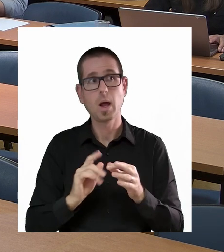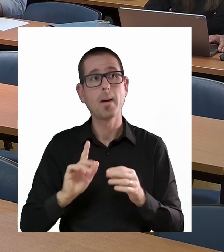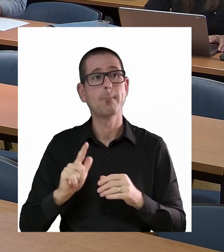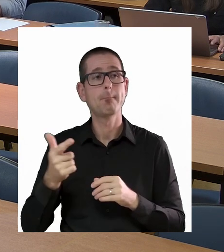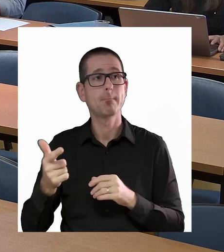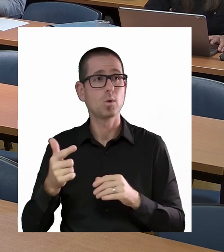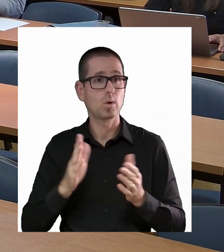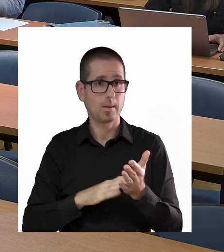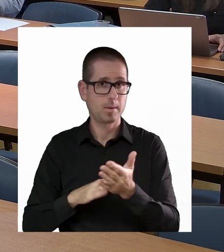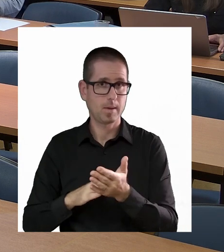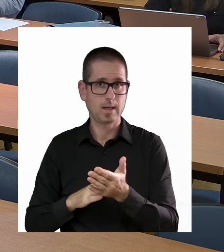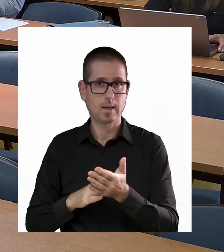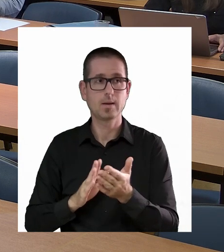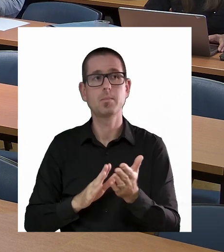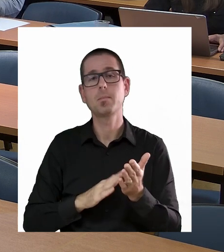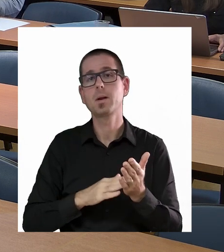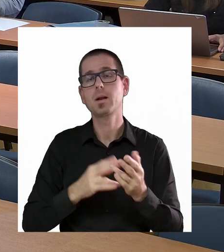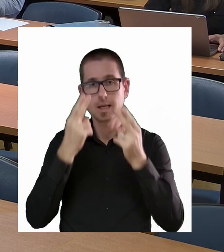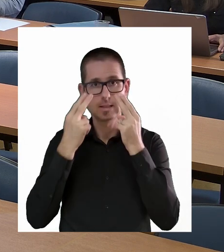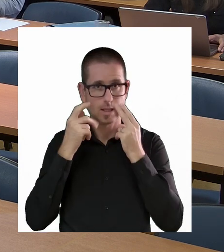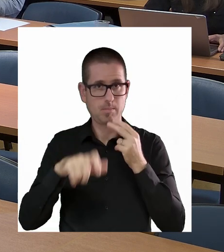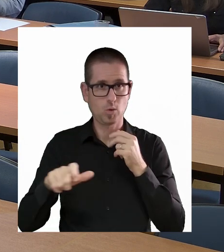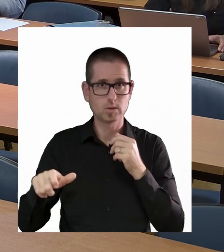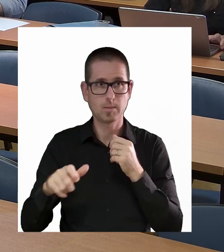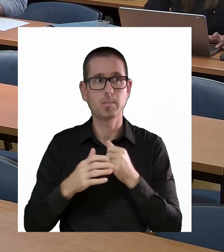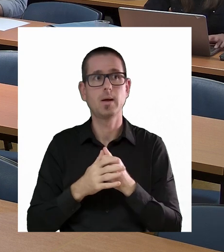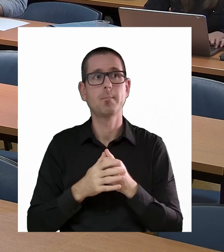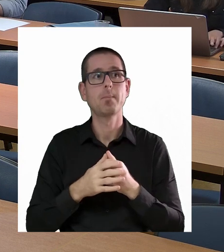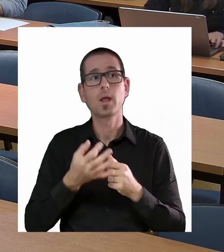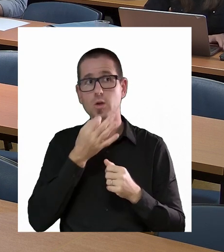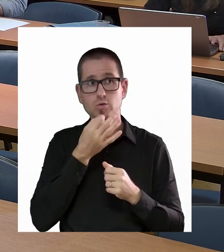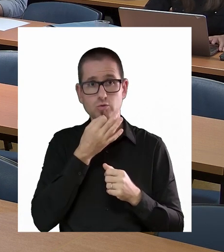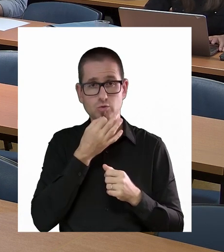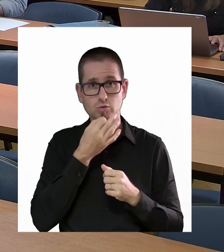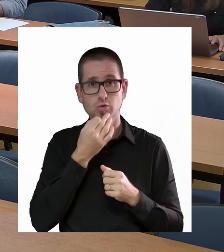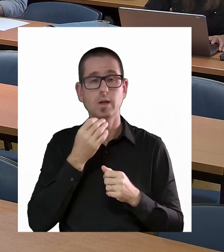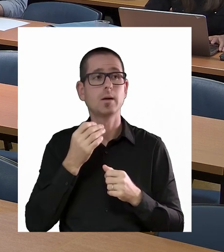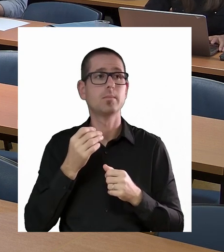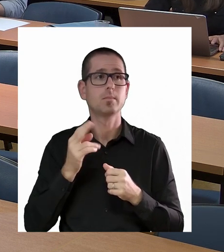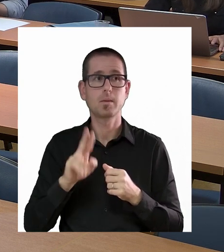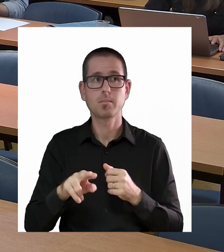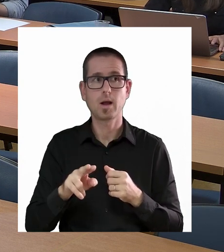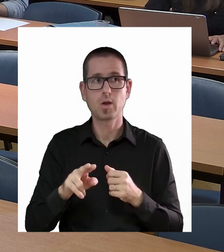case, in the case of blind people, as long as they would they have the ability to